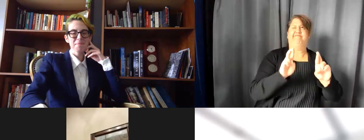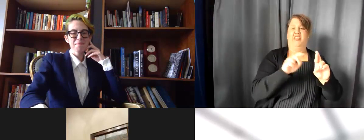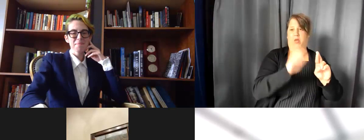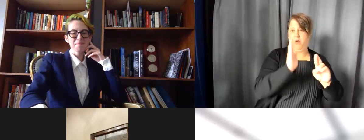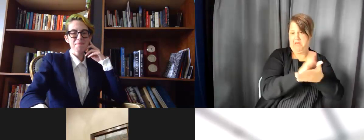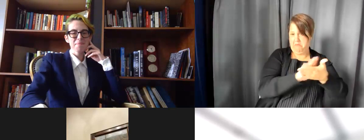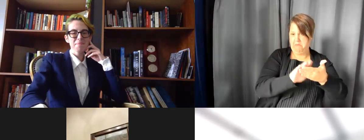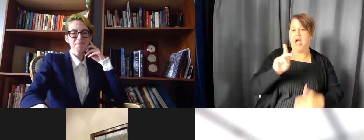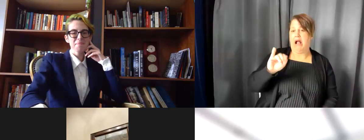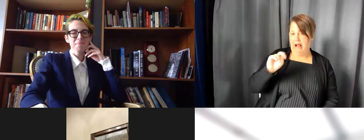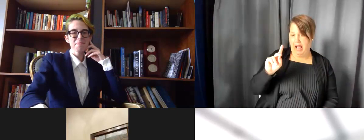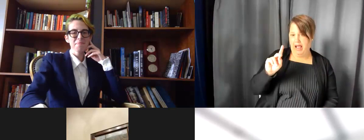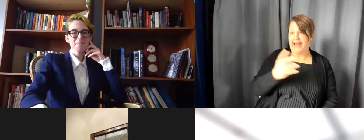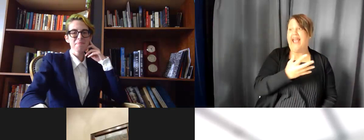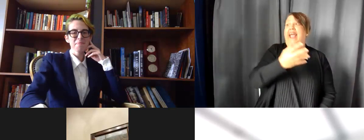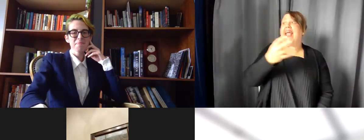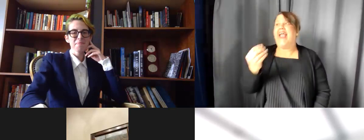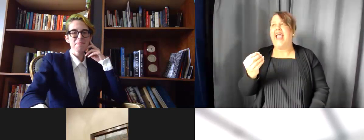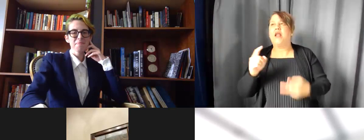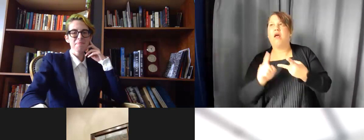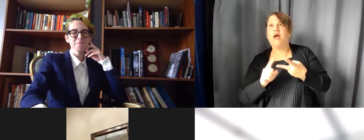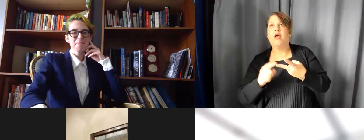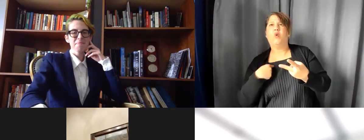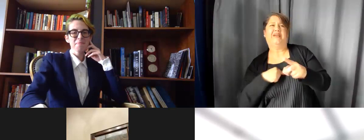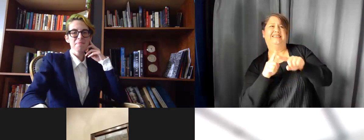Grace: I don't I don't even know how to word it, but we're relying on them to say